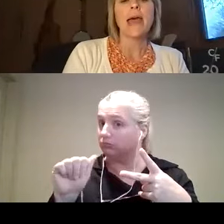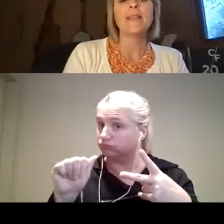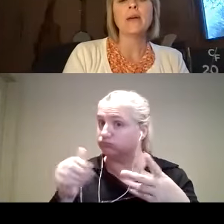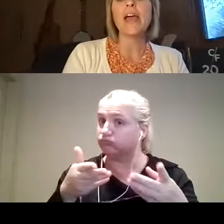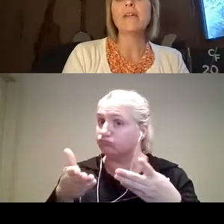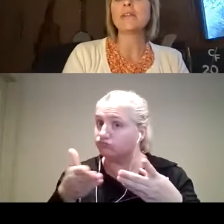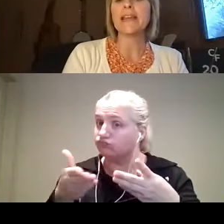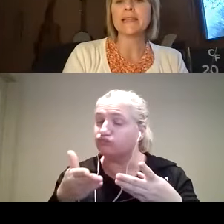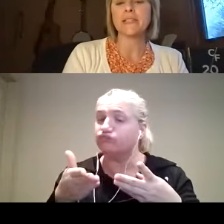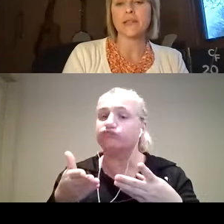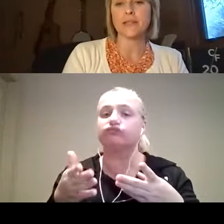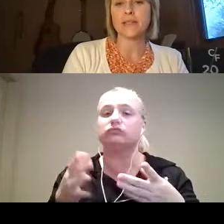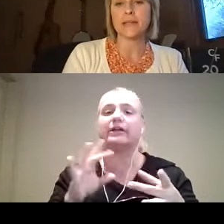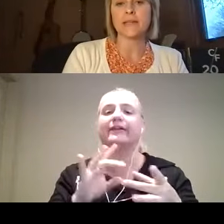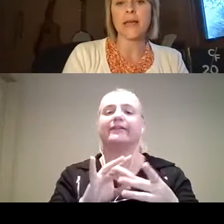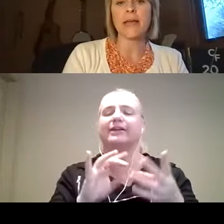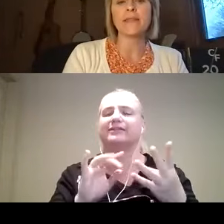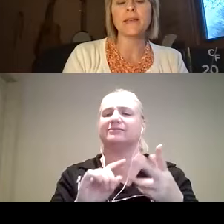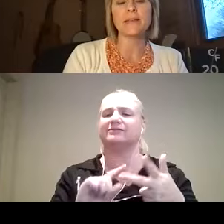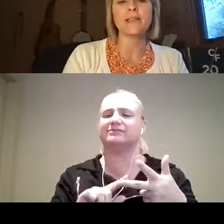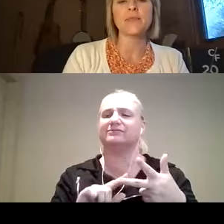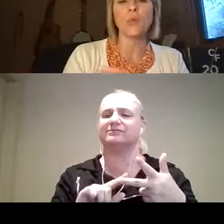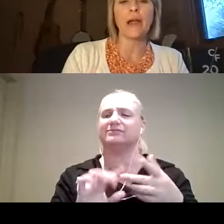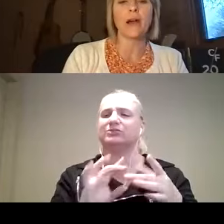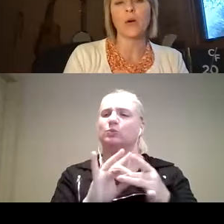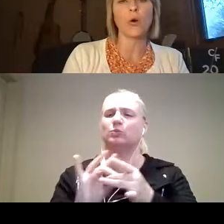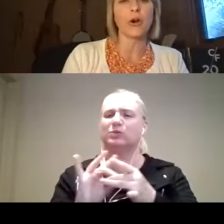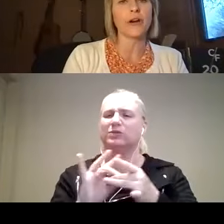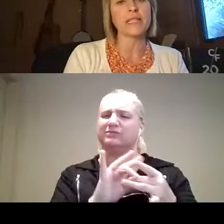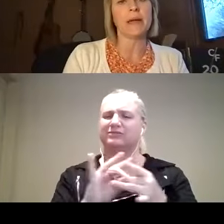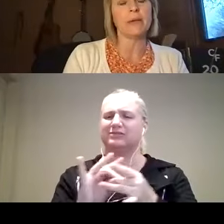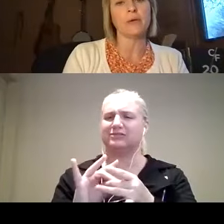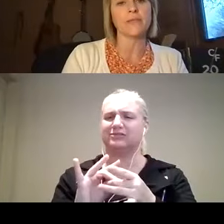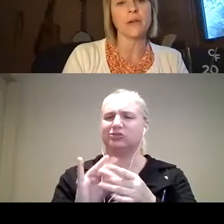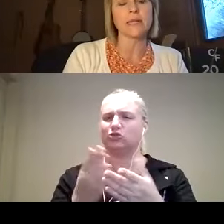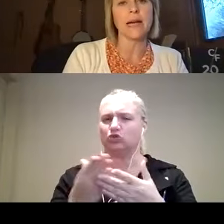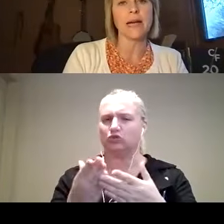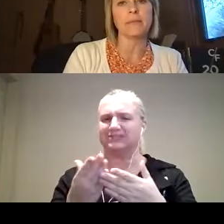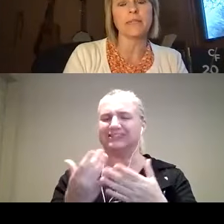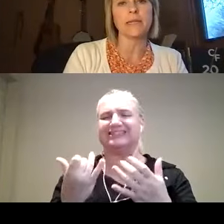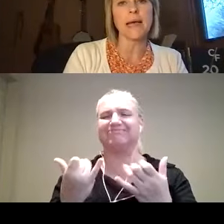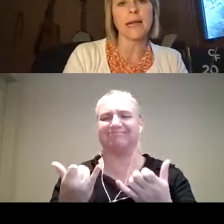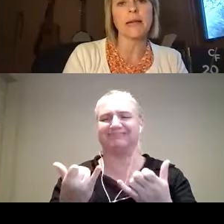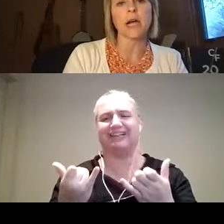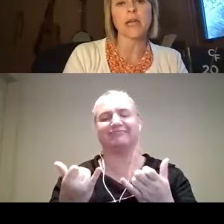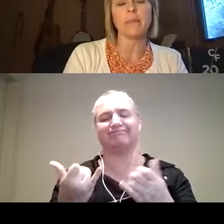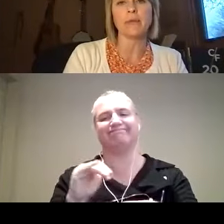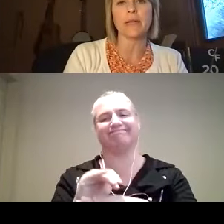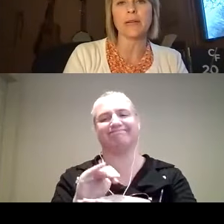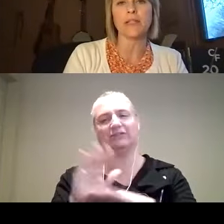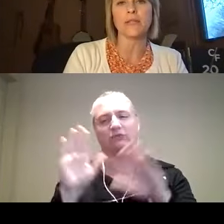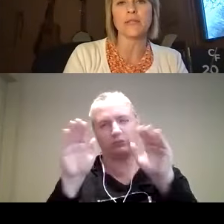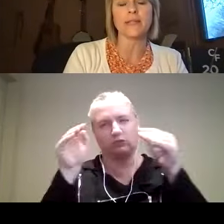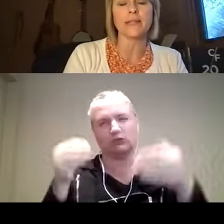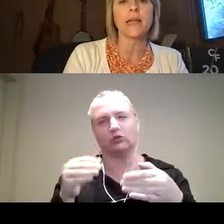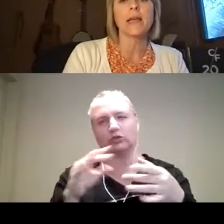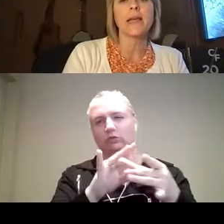And then we have related services. And this is where we're gonna spend most of our time tonight talking about related services.